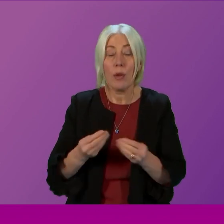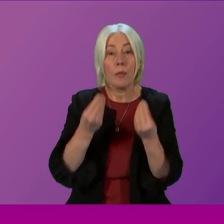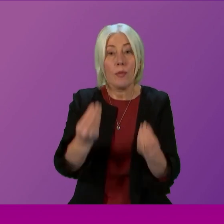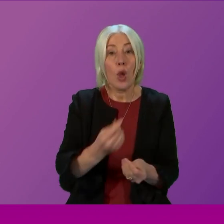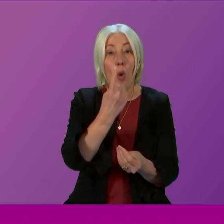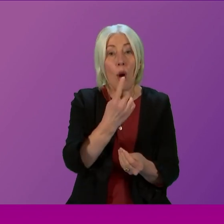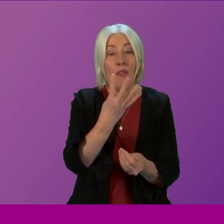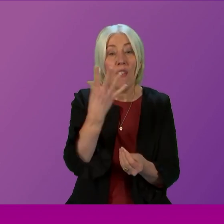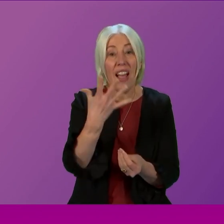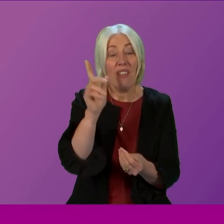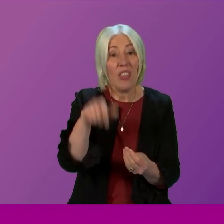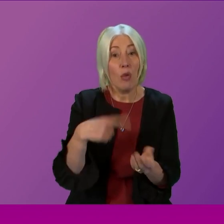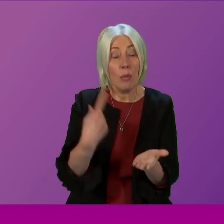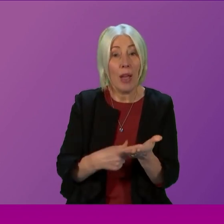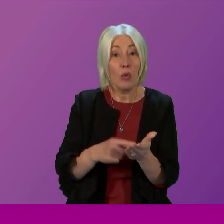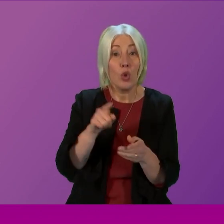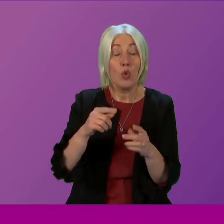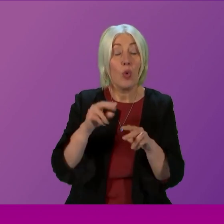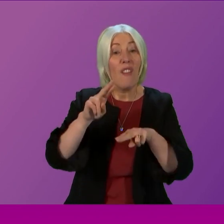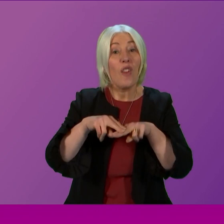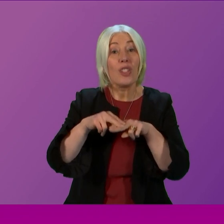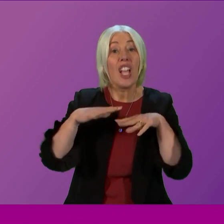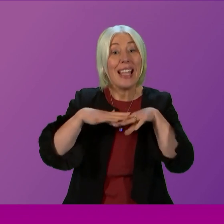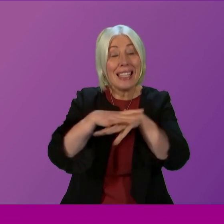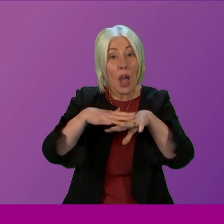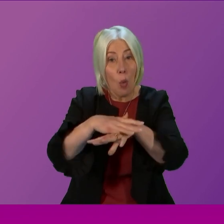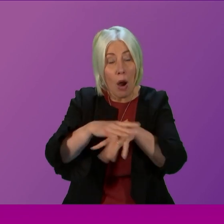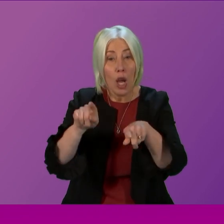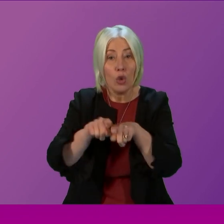£145,000 each year to the fostering network to raise the profile of foster caring and